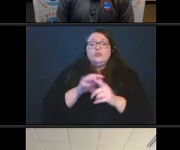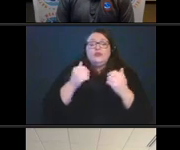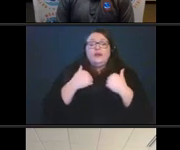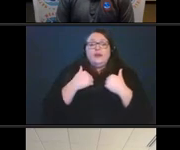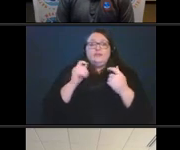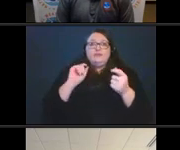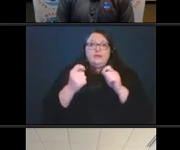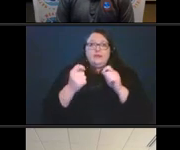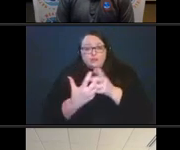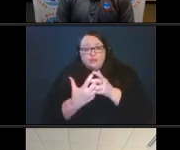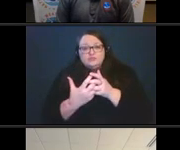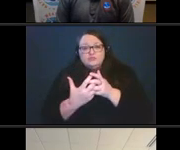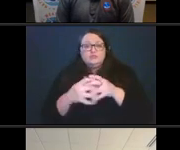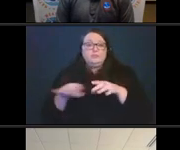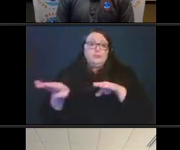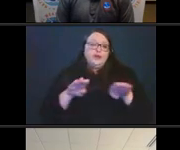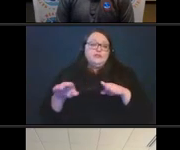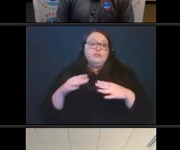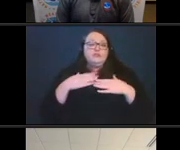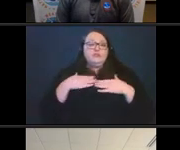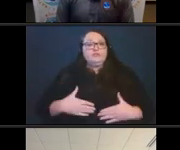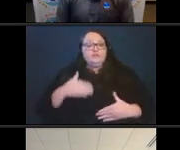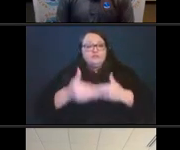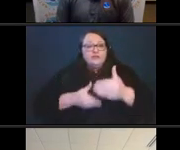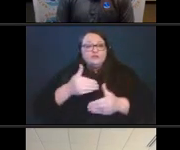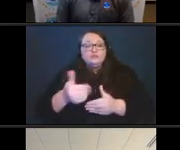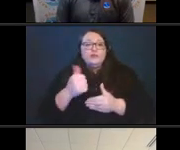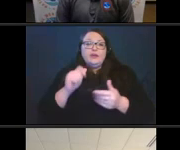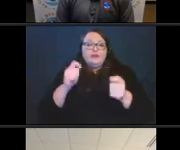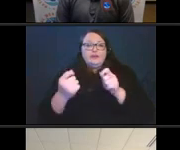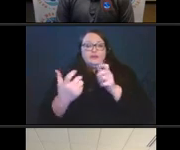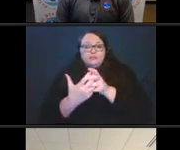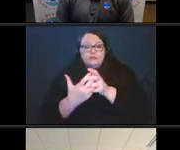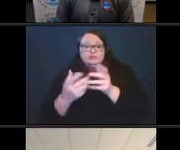and physiological factors as well as, like any adaptations, that place might have, will play a